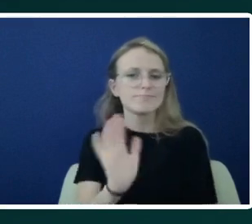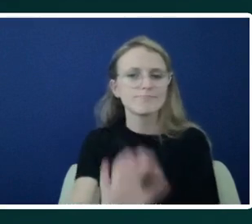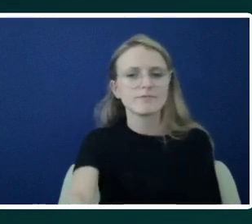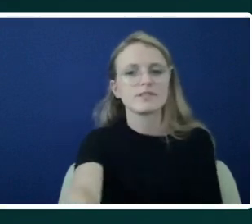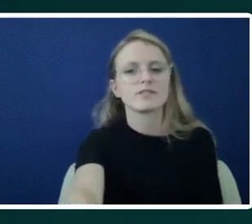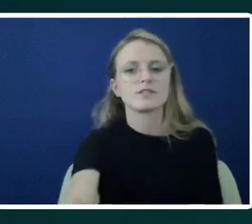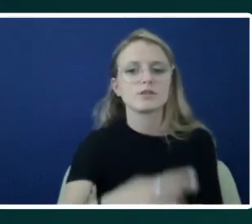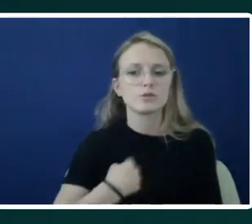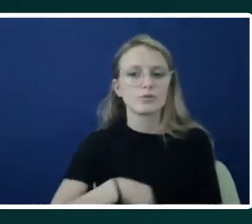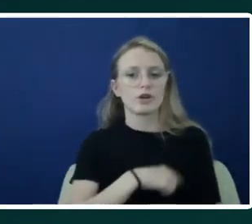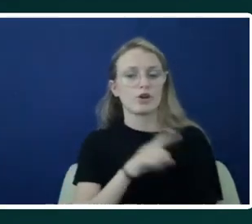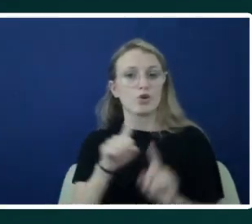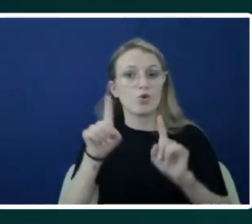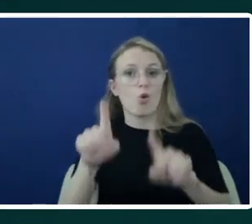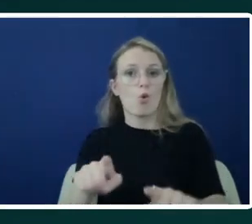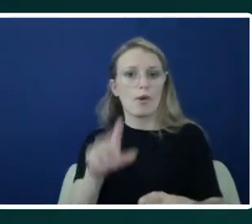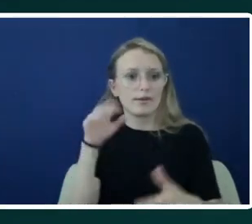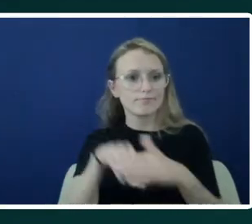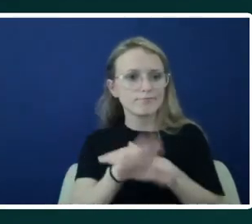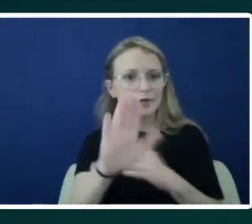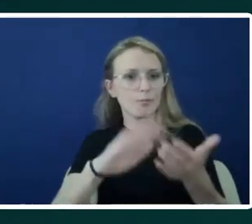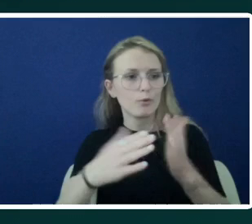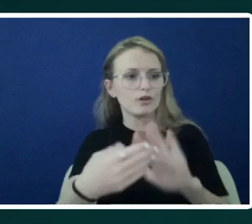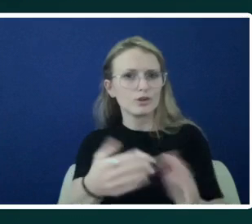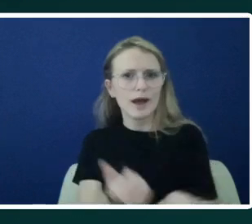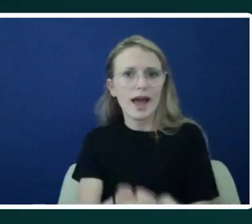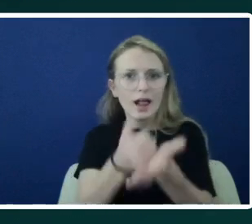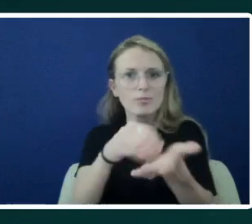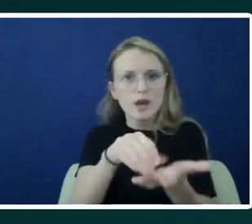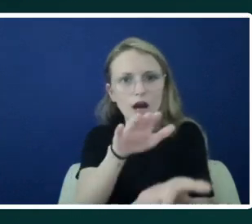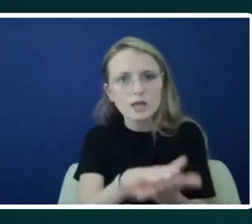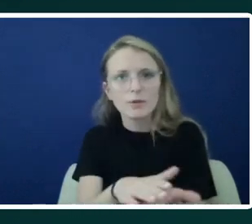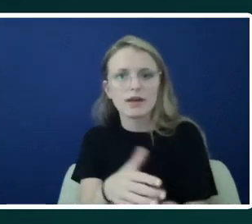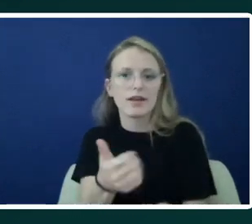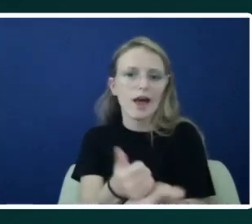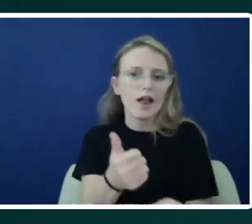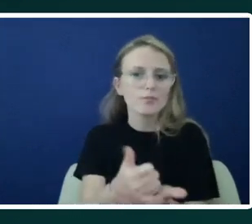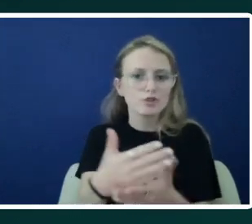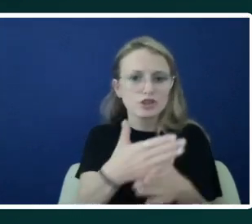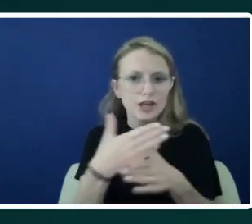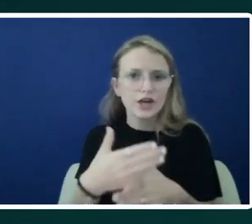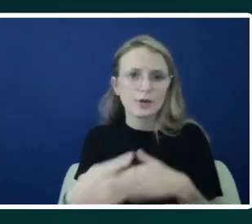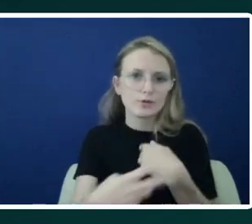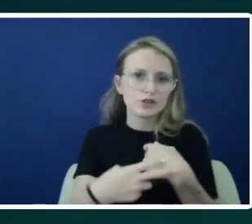with them to really help document, preserve, and share their stories. And so, that permeates